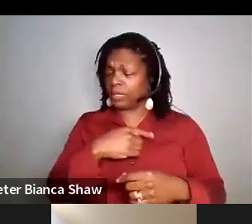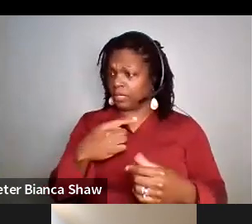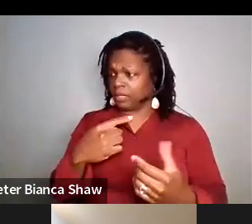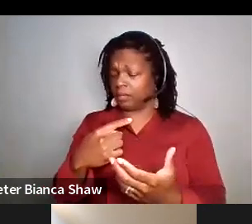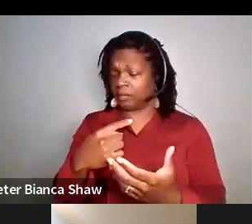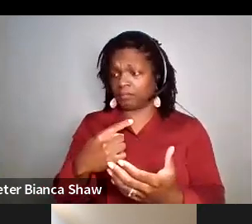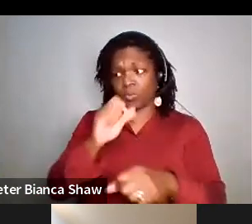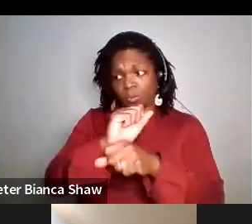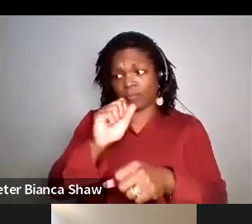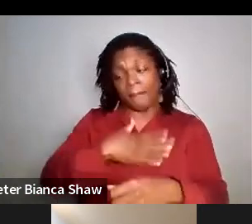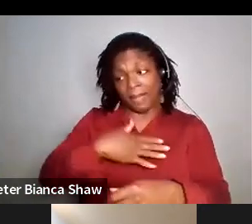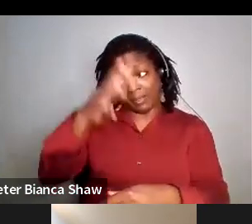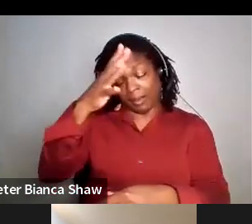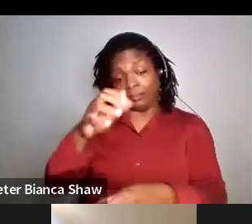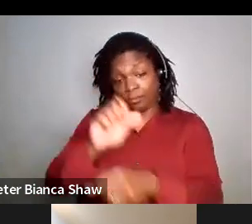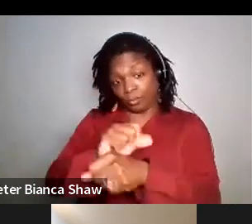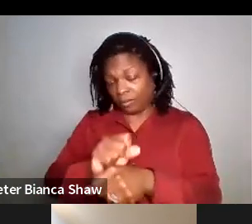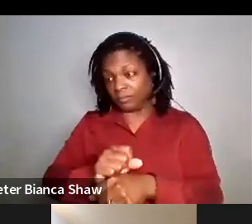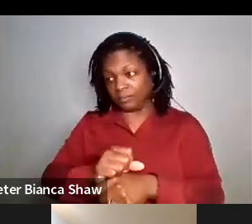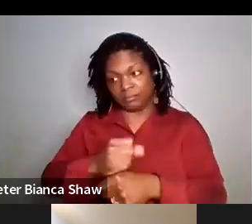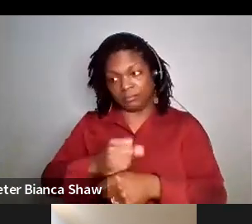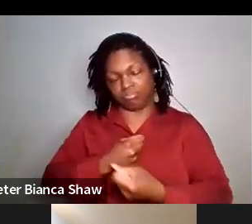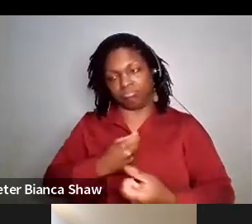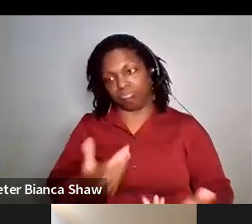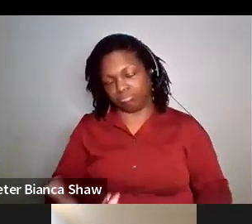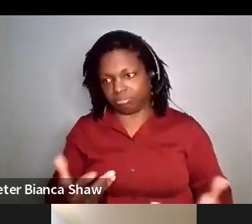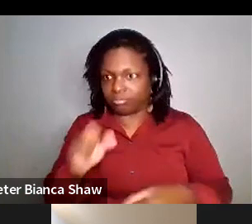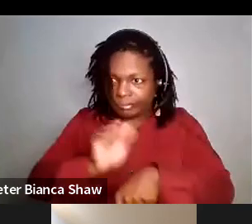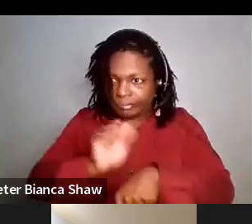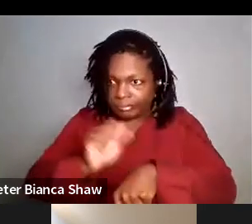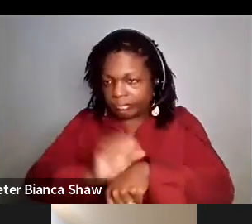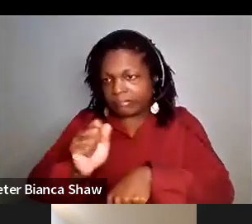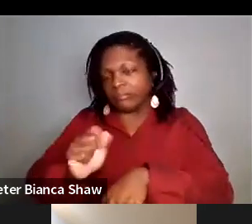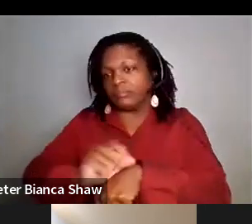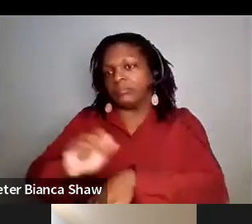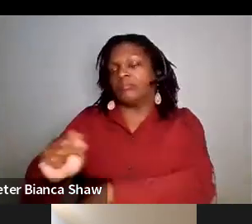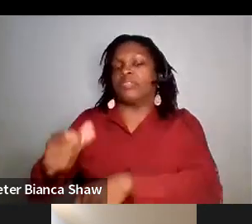Did more. he's very patient with me. he's responsible for making things possible for me to succeed.